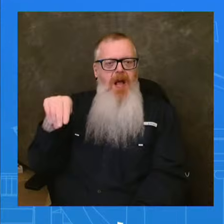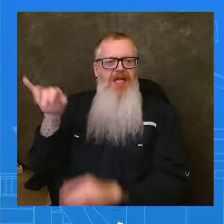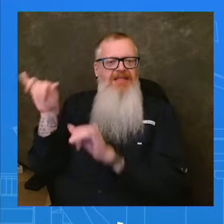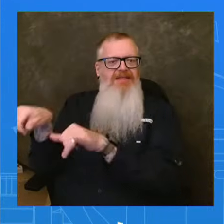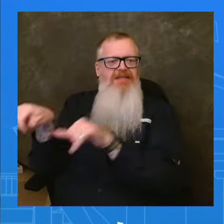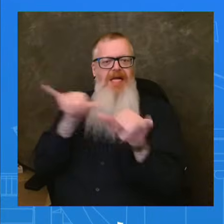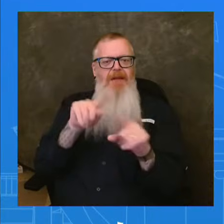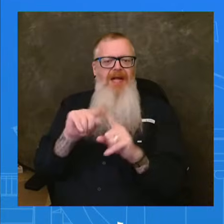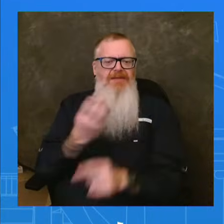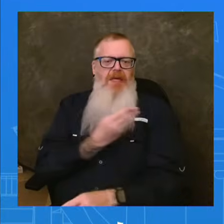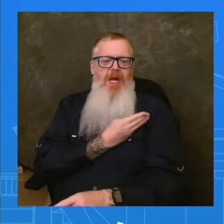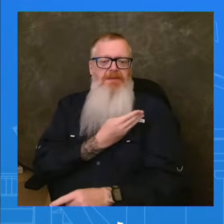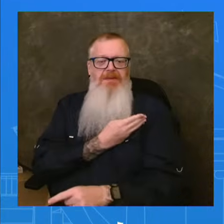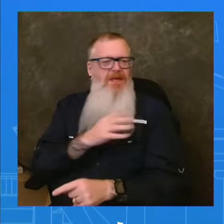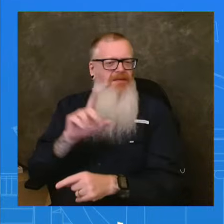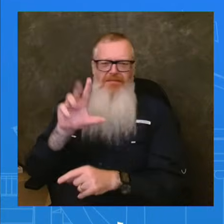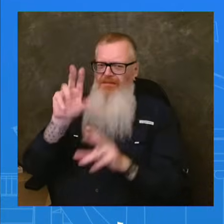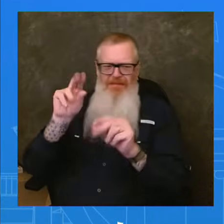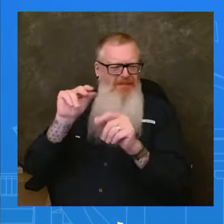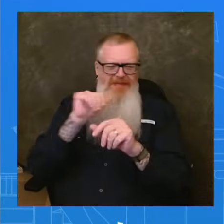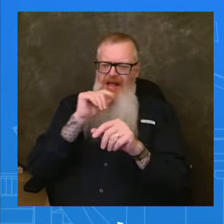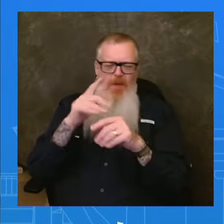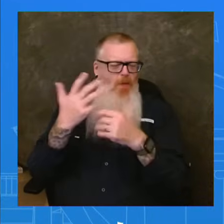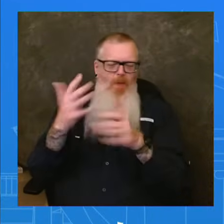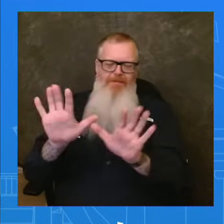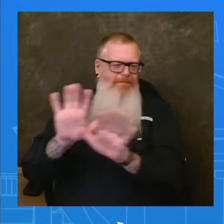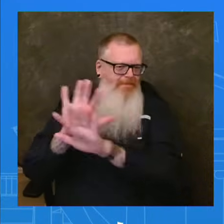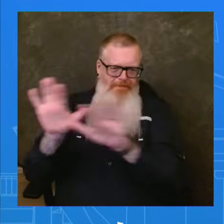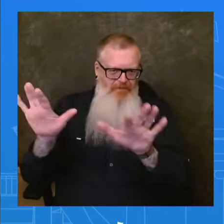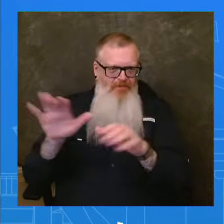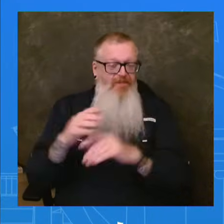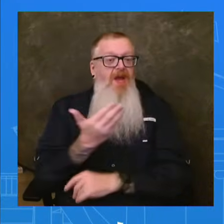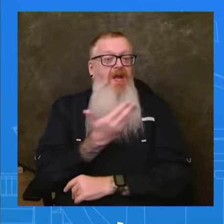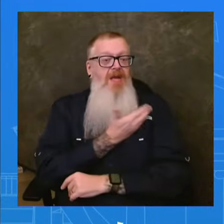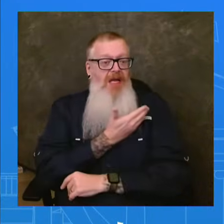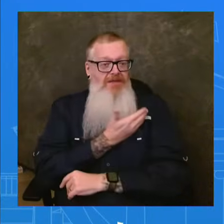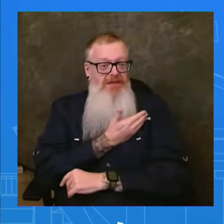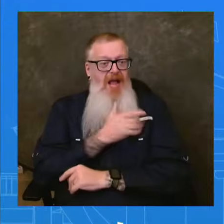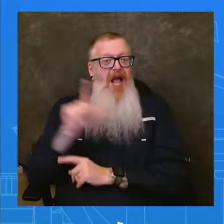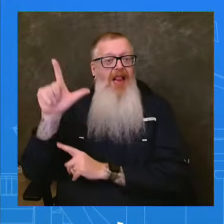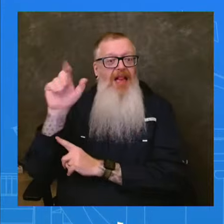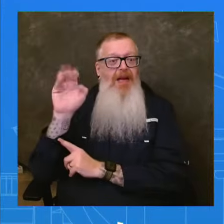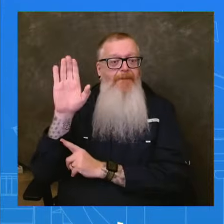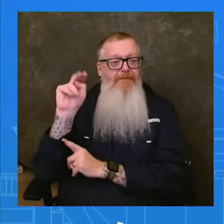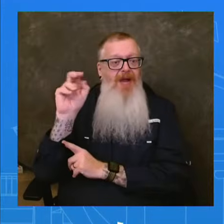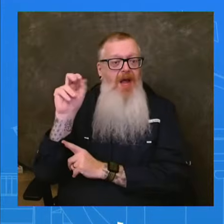The suffering in both Gaza and Lebanon adds even greater urgency, as you've heard from us,